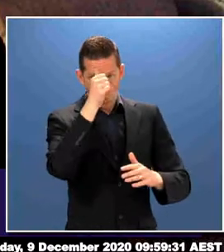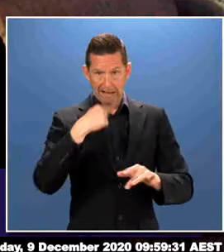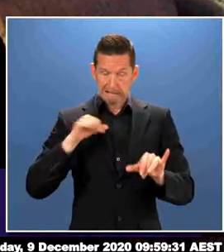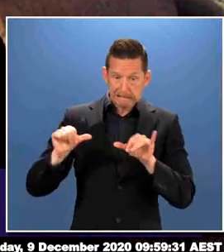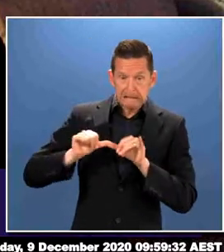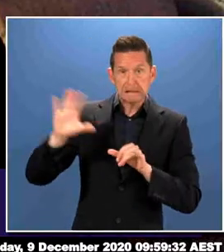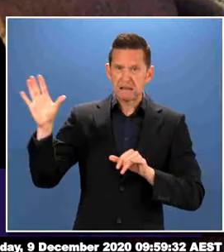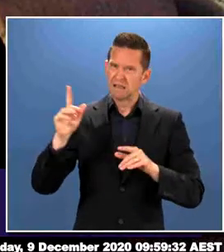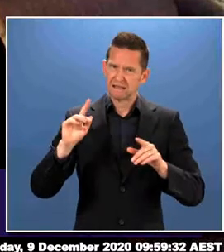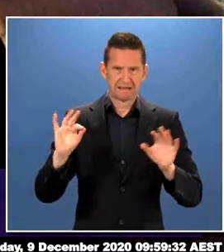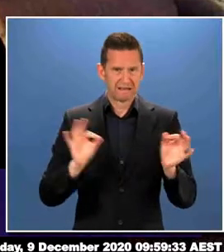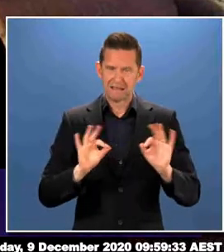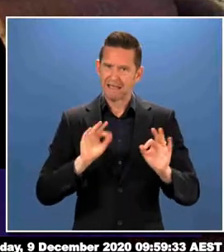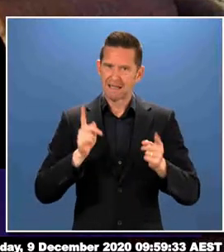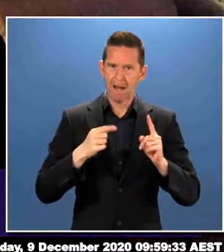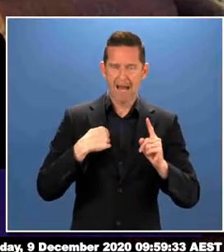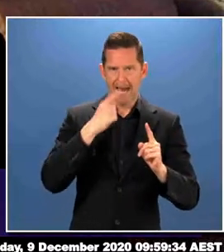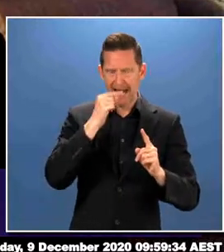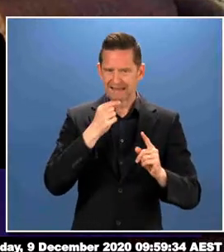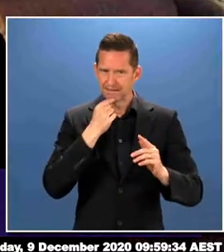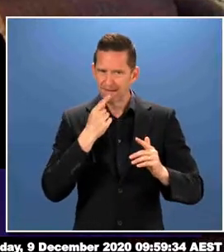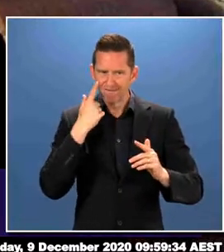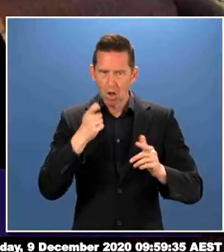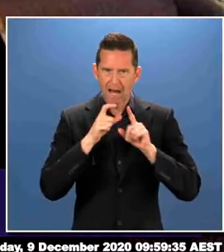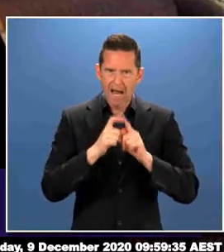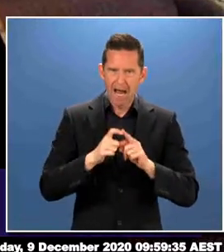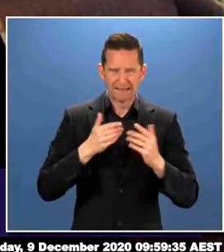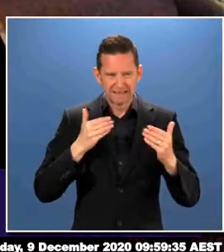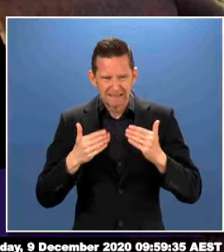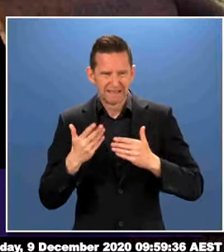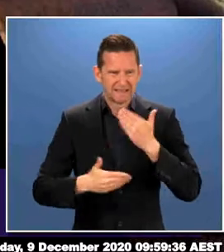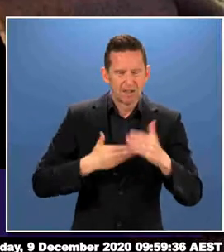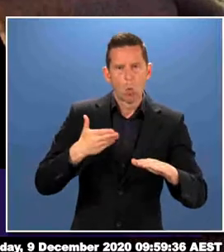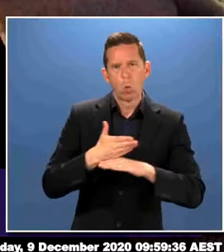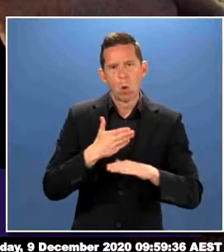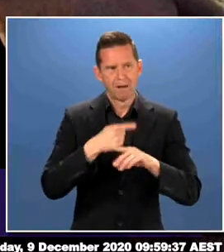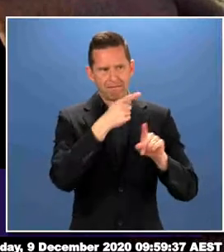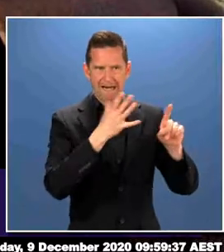okay that I had them. Other young people talked about sometimes feeling like they were not